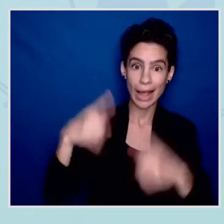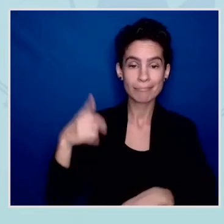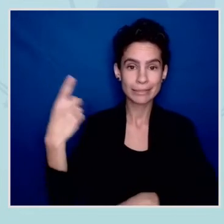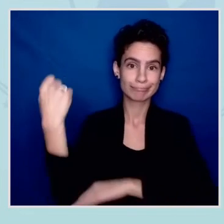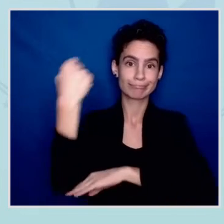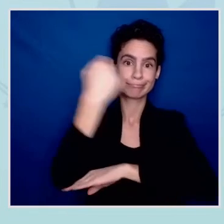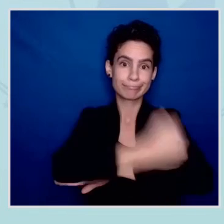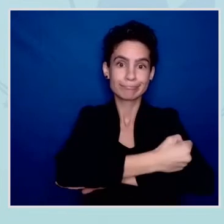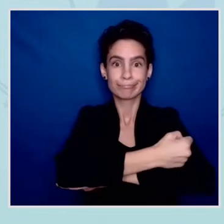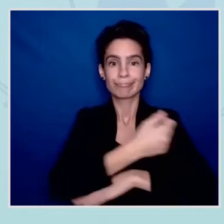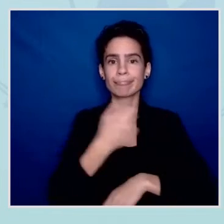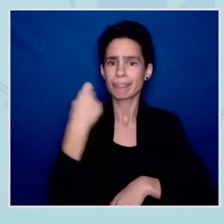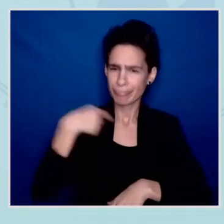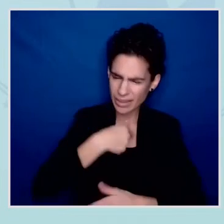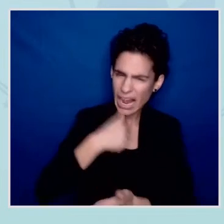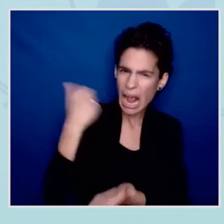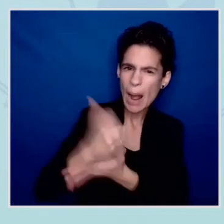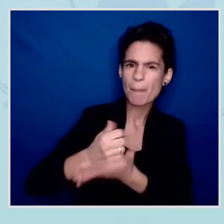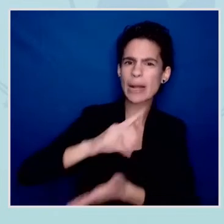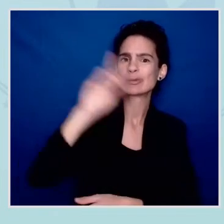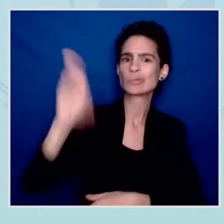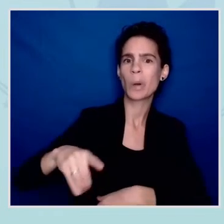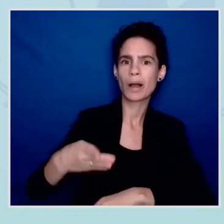THIS RELIEF IS AVAILABLE IN THE